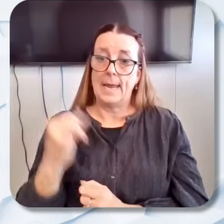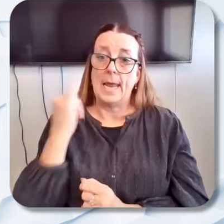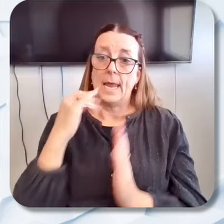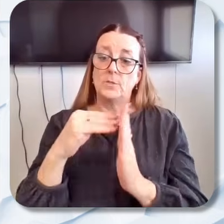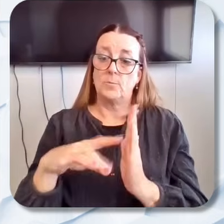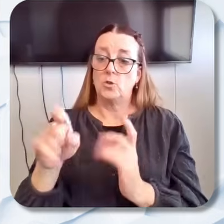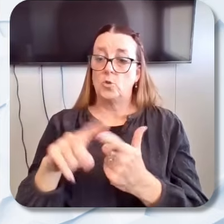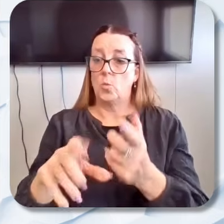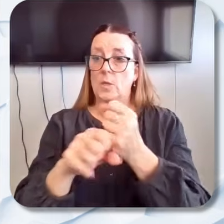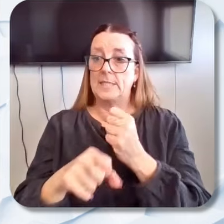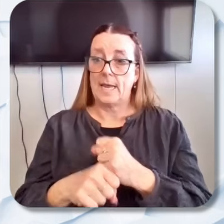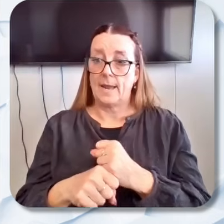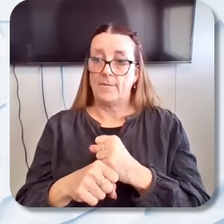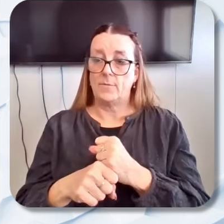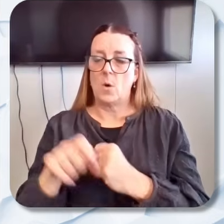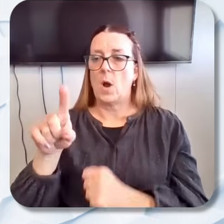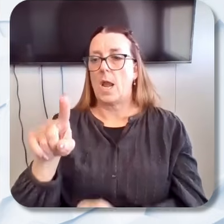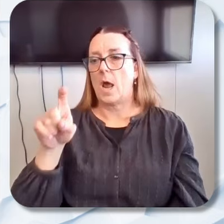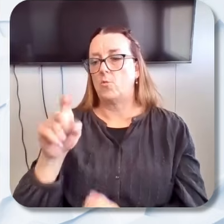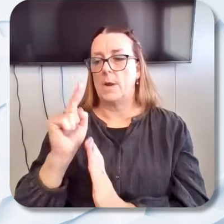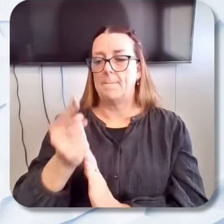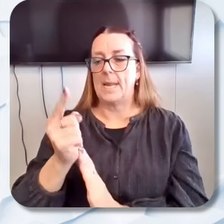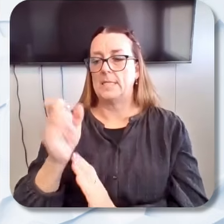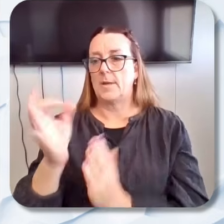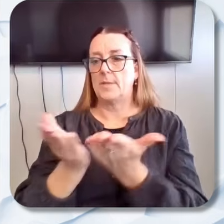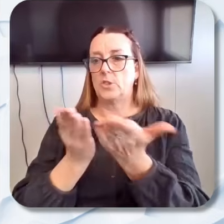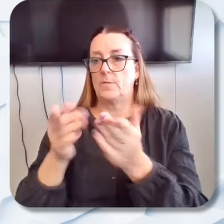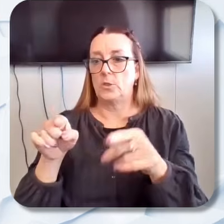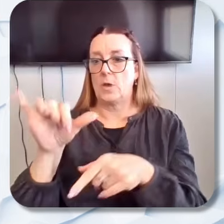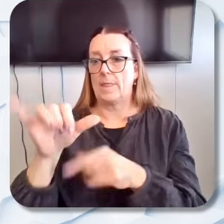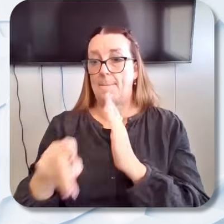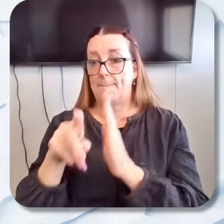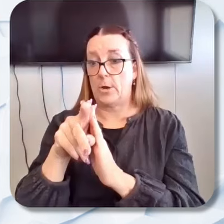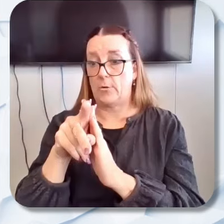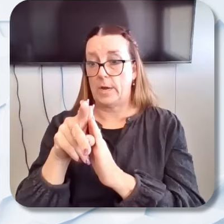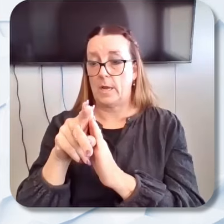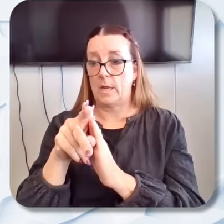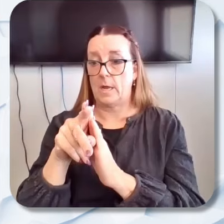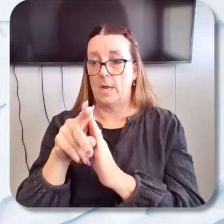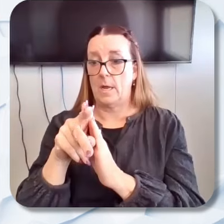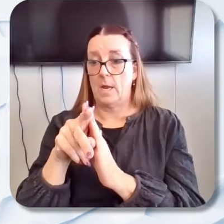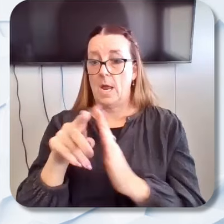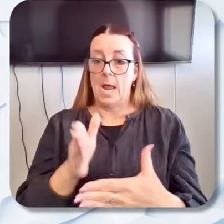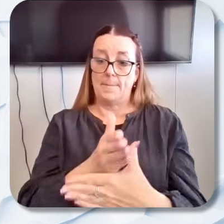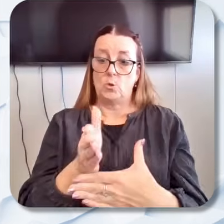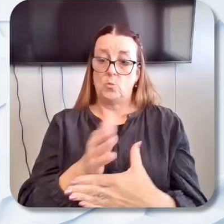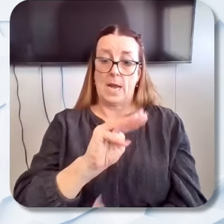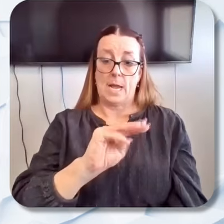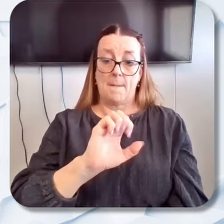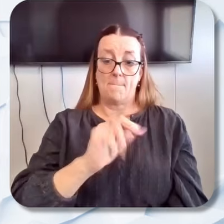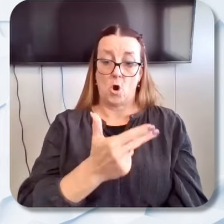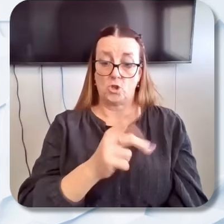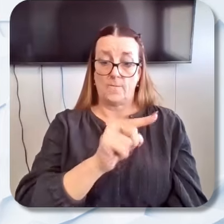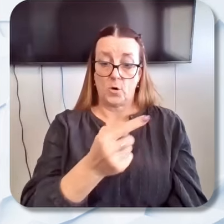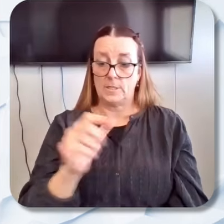to receive let's say, 100 minutes of services during that period between March 1st and April